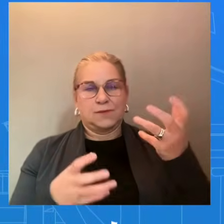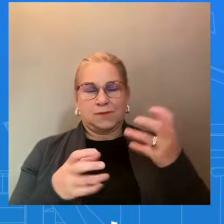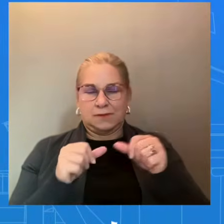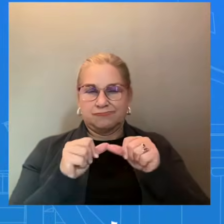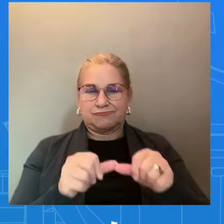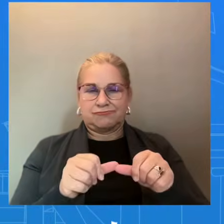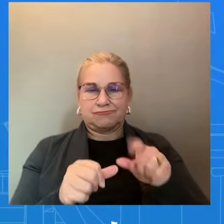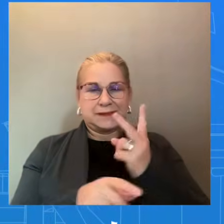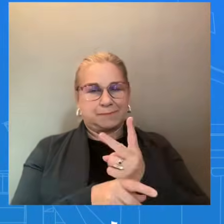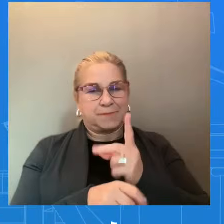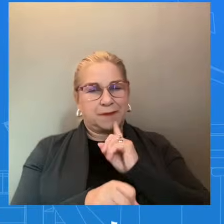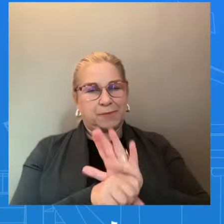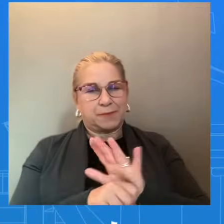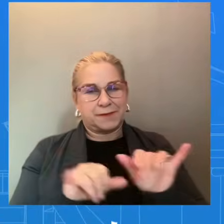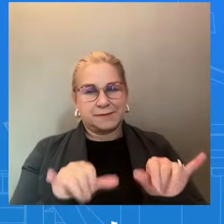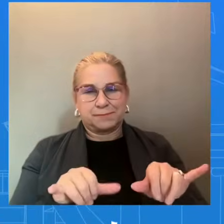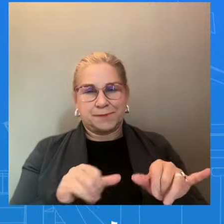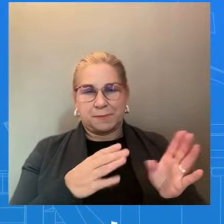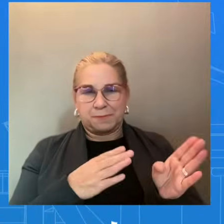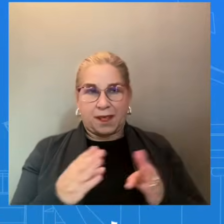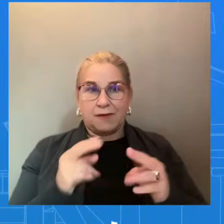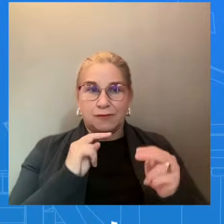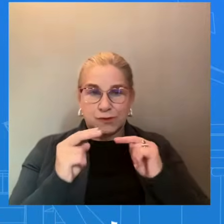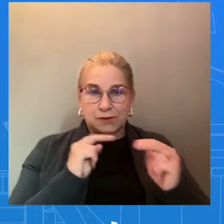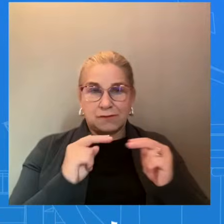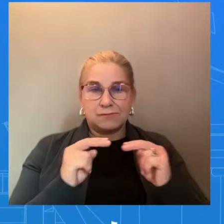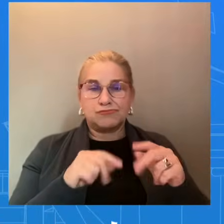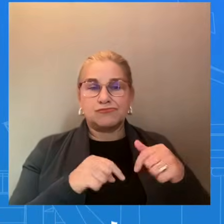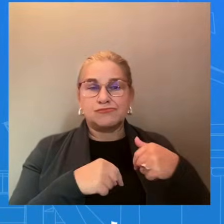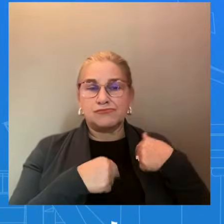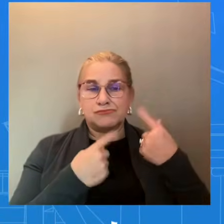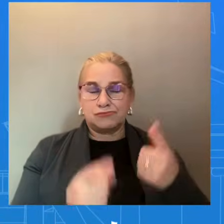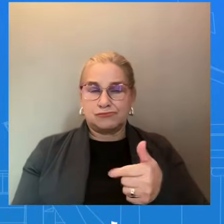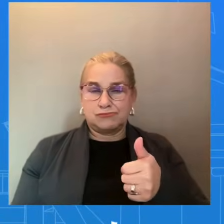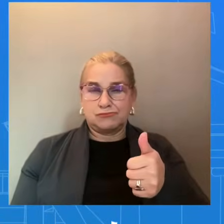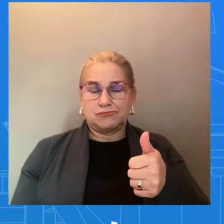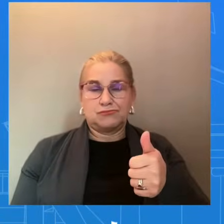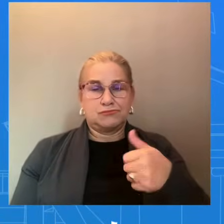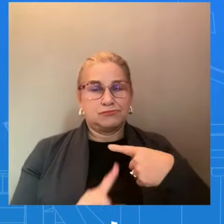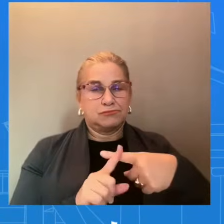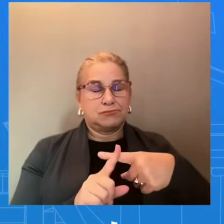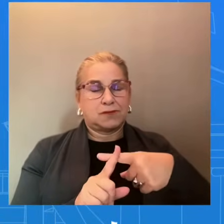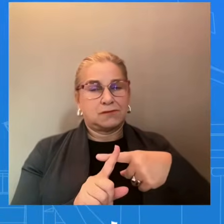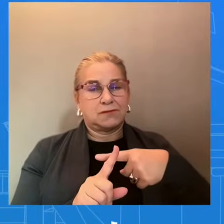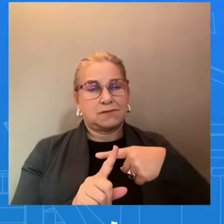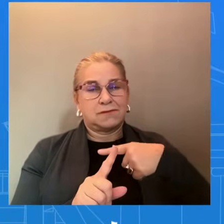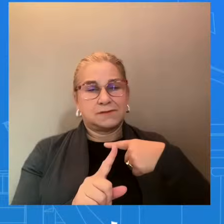that occurred and what was delivered. And so, that’s what we want to see at the end of the day. I know we have to go. Aide: Yeah.